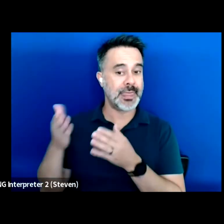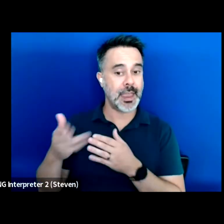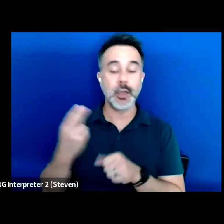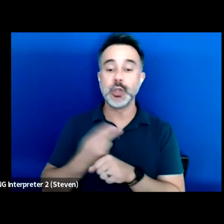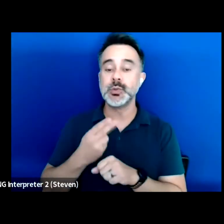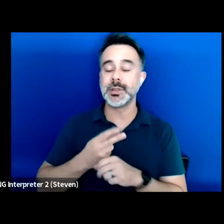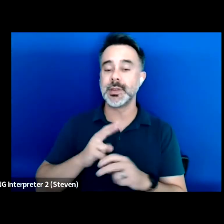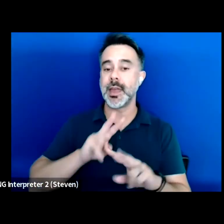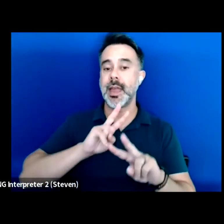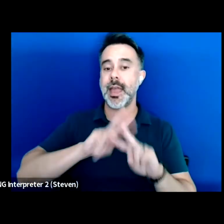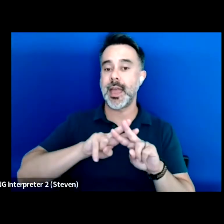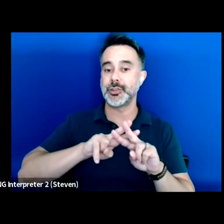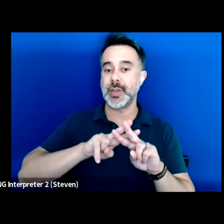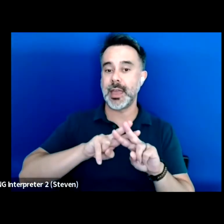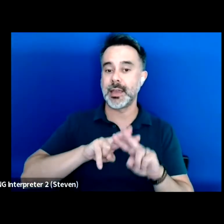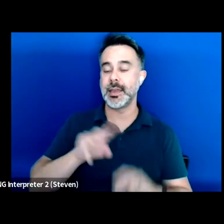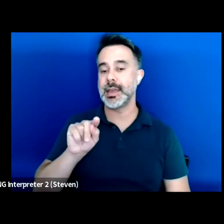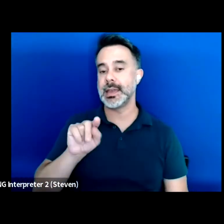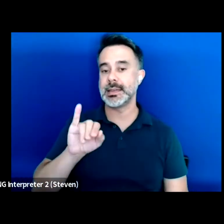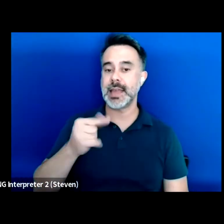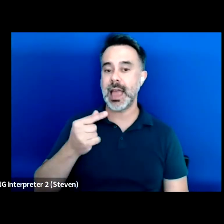Thank you, Emily, and welcome everyone.